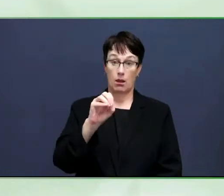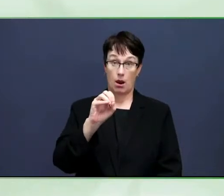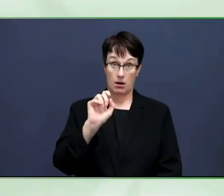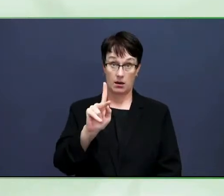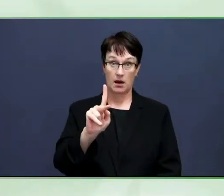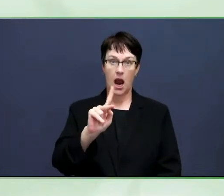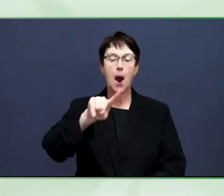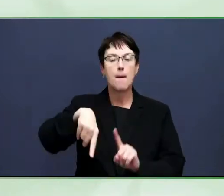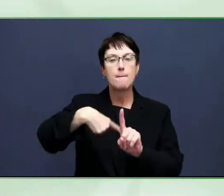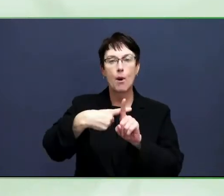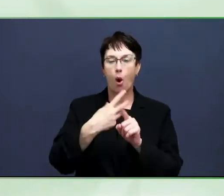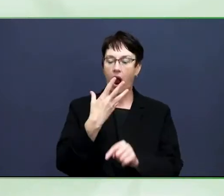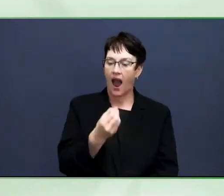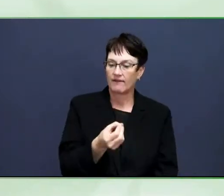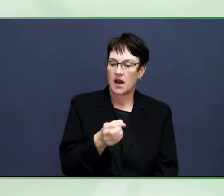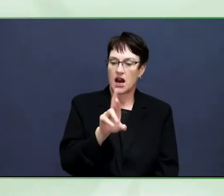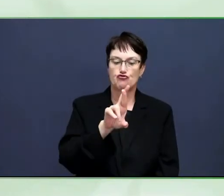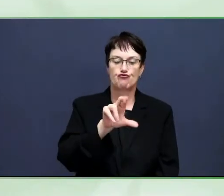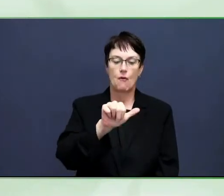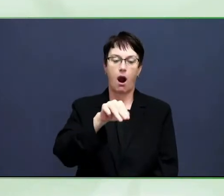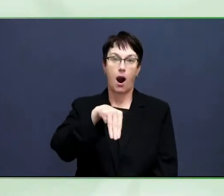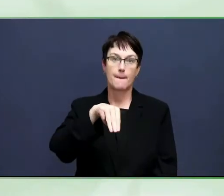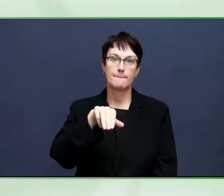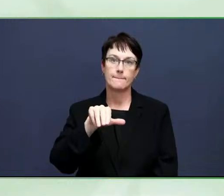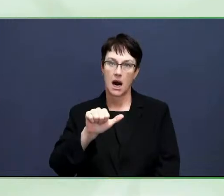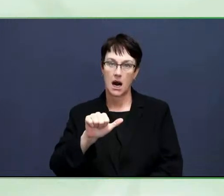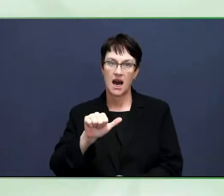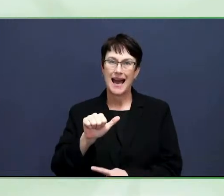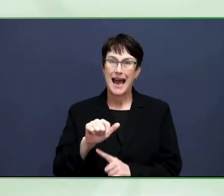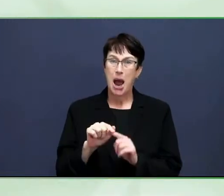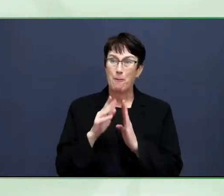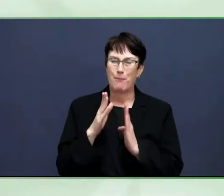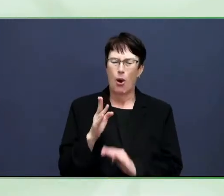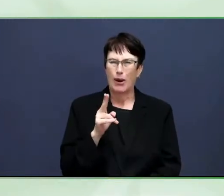My name is Rama Gheerawo. Thank you.